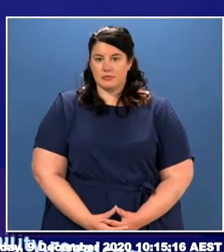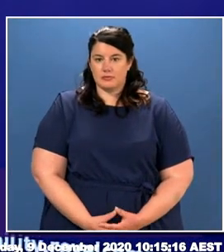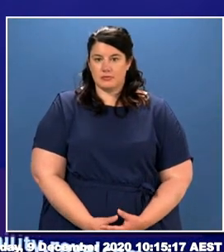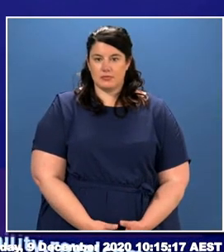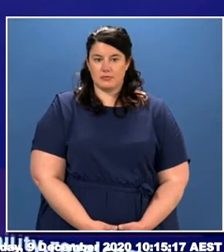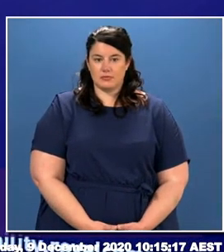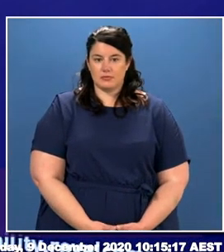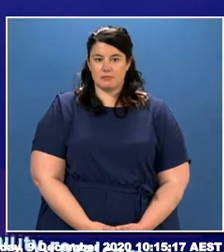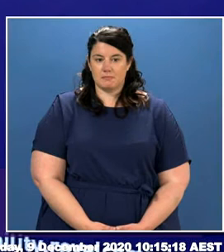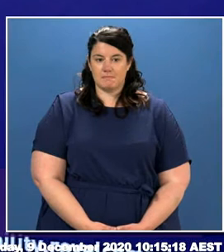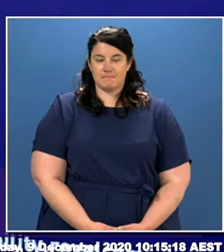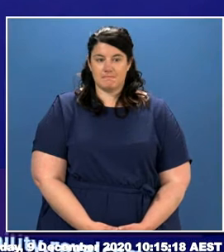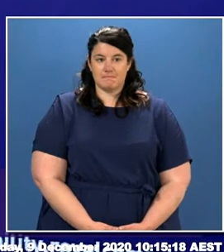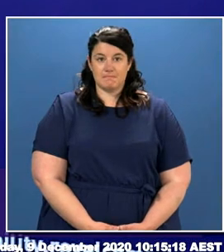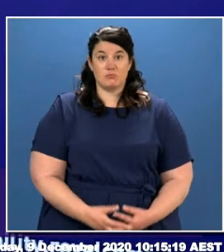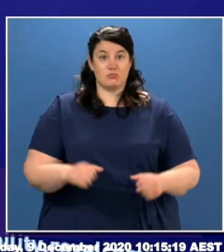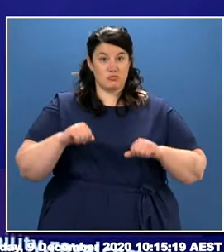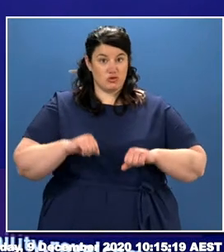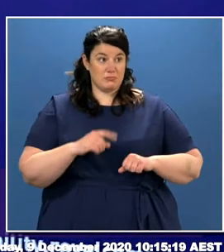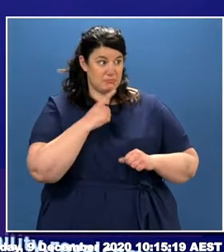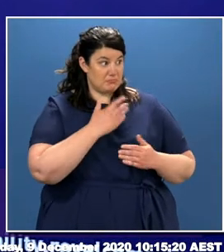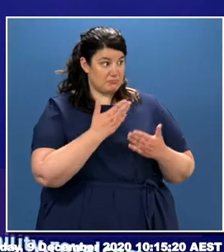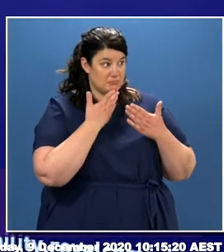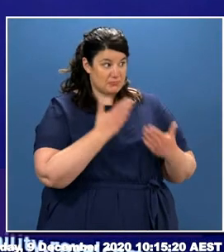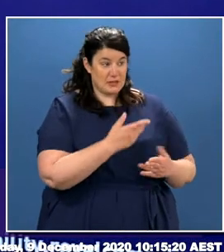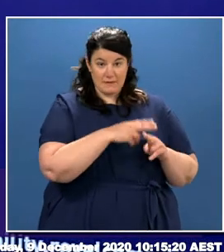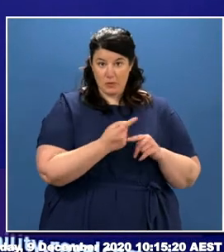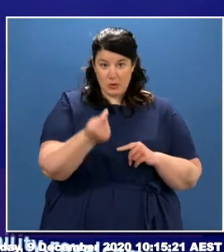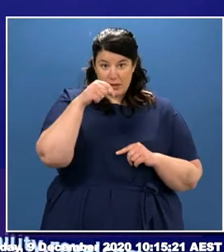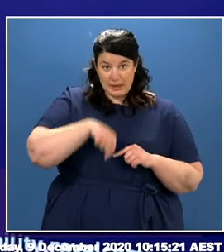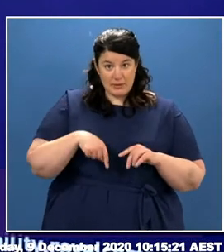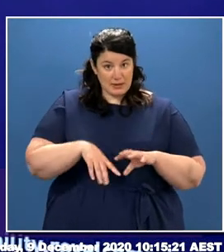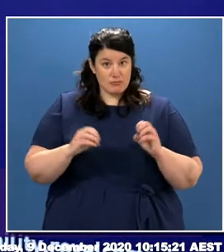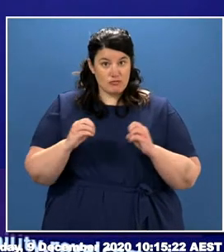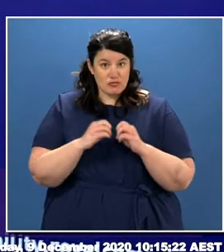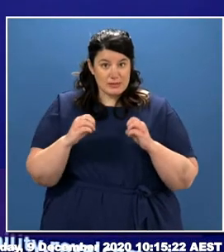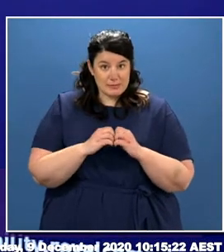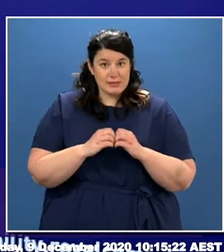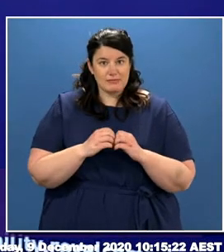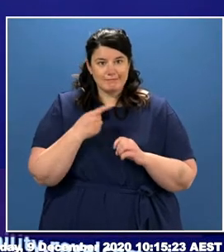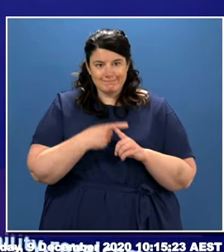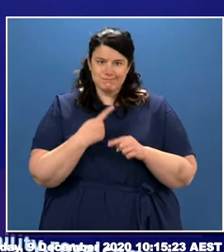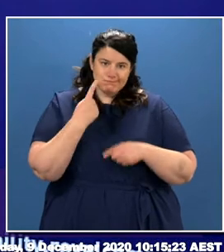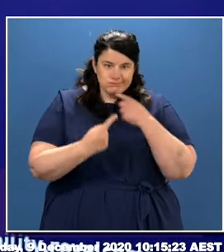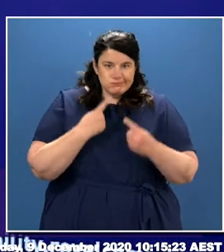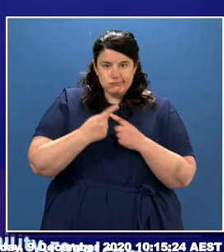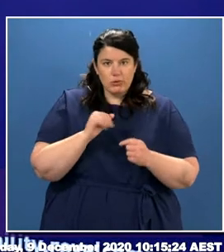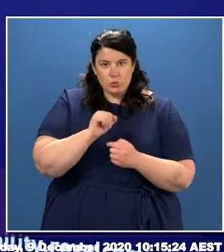Mr Collins, thank you for coming to the Commission in Brisbane today to give your evidence.